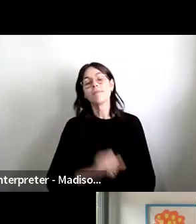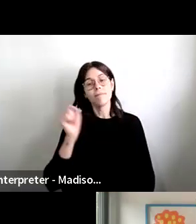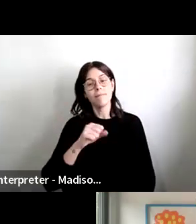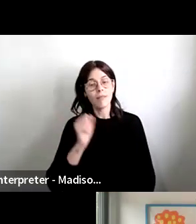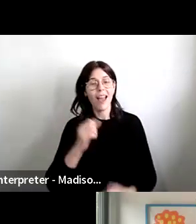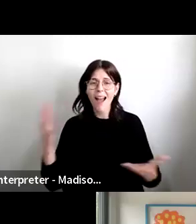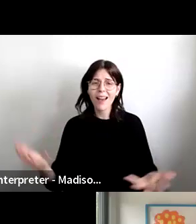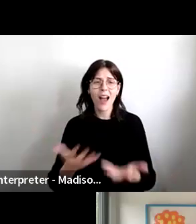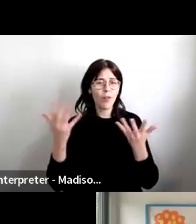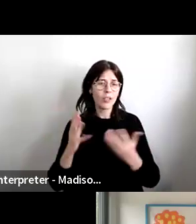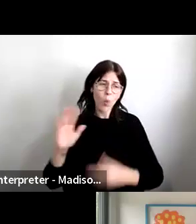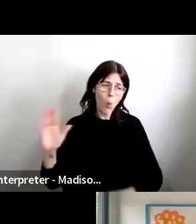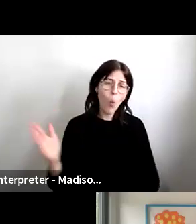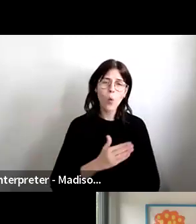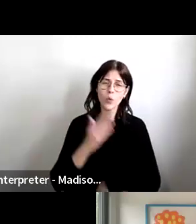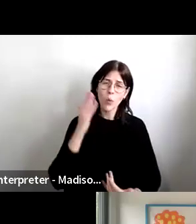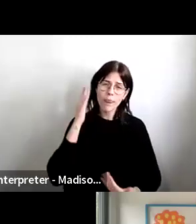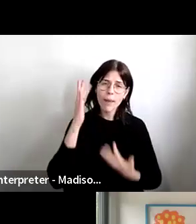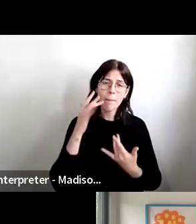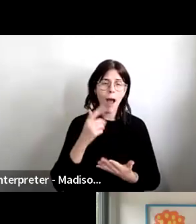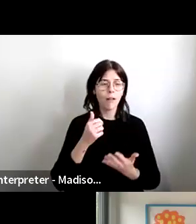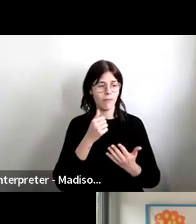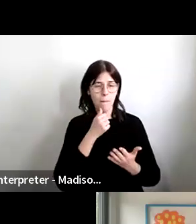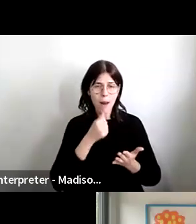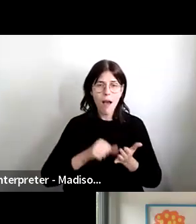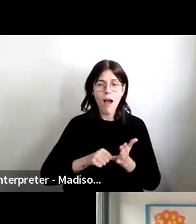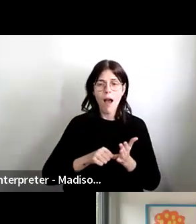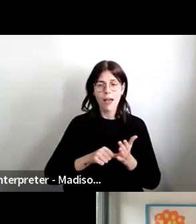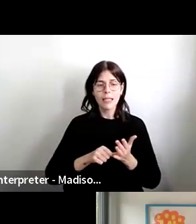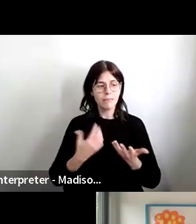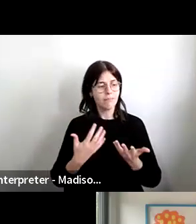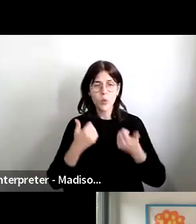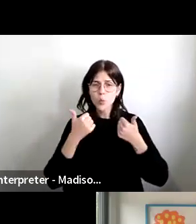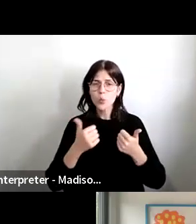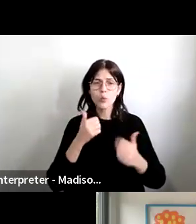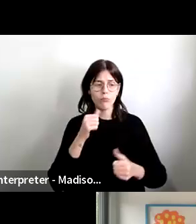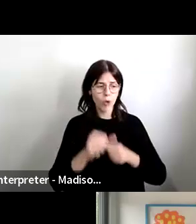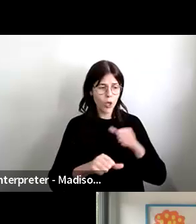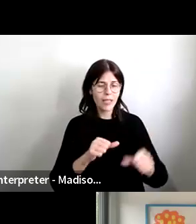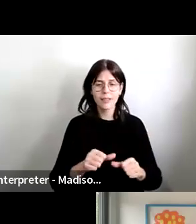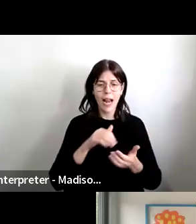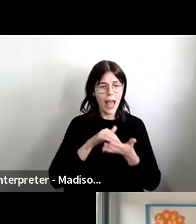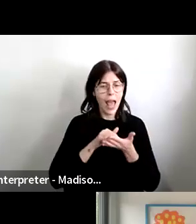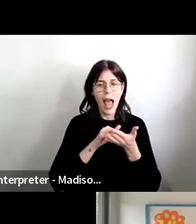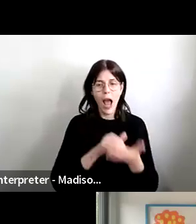everyone to consider applying. It's a process that helps to demystify some of the perceptions